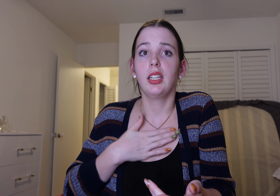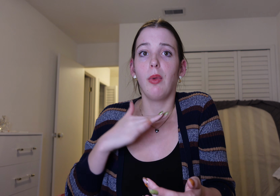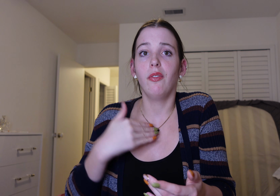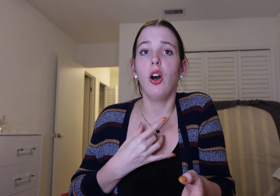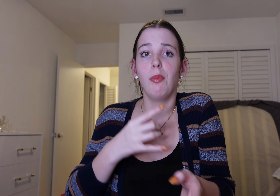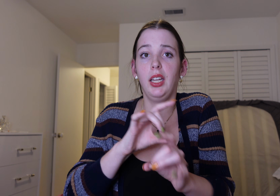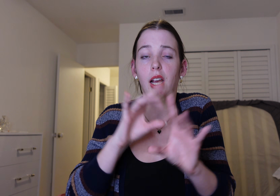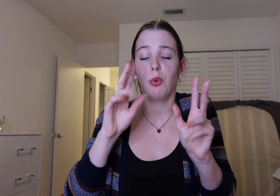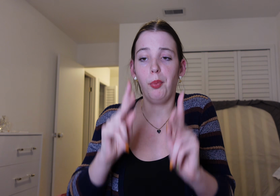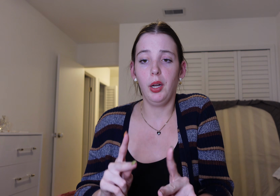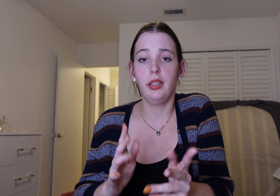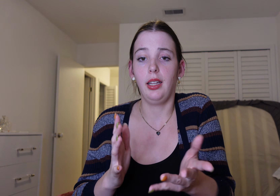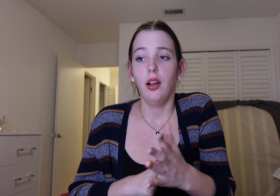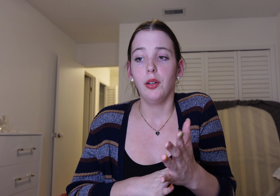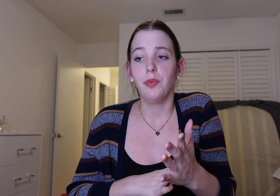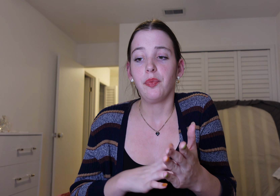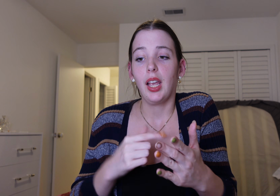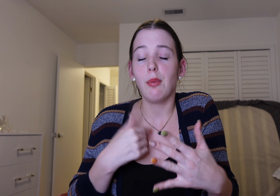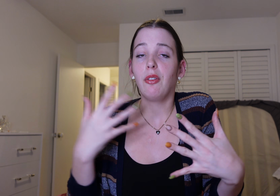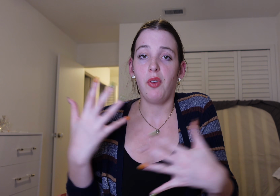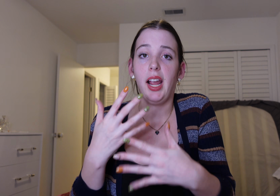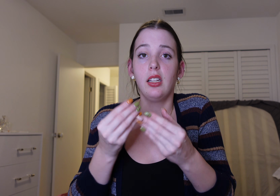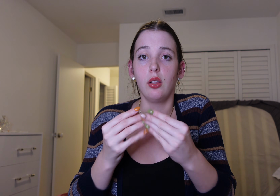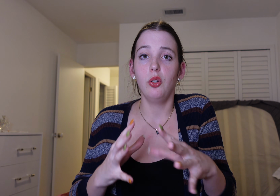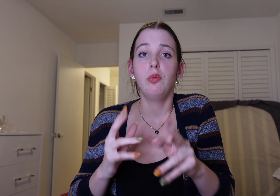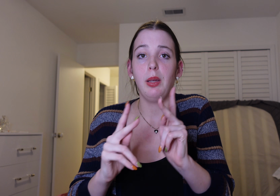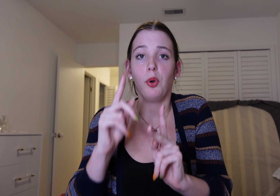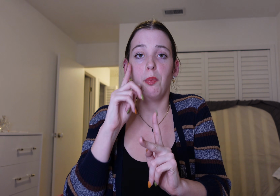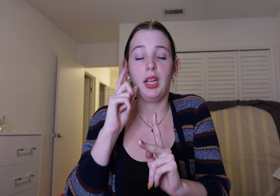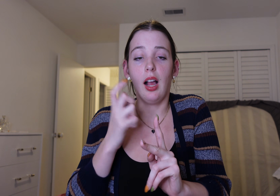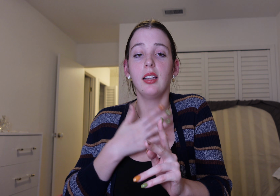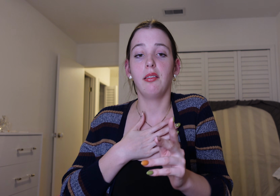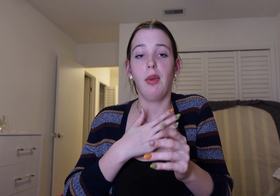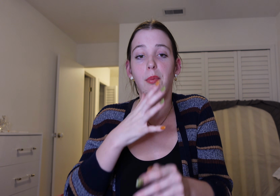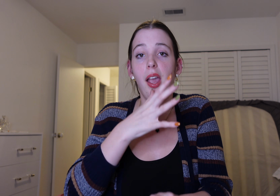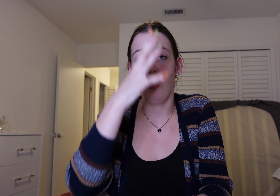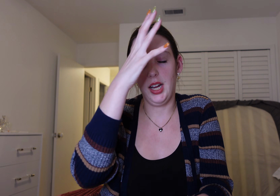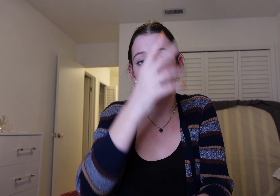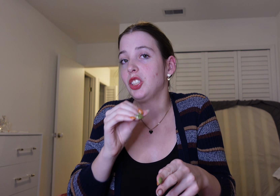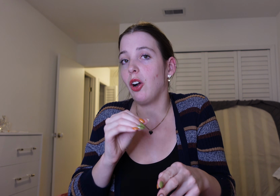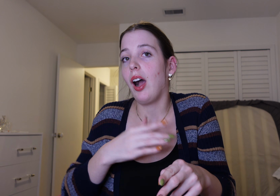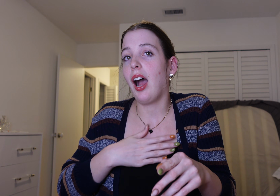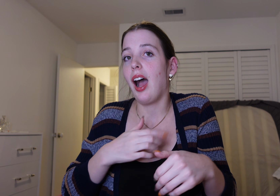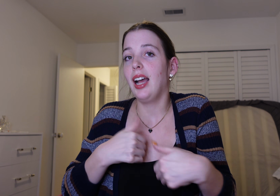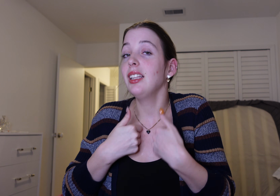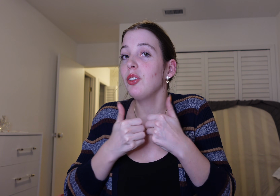it's my fault I'm a terrible person um, and I'm afraid to lose people because of my parents so, I I live with